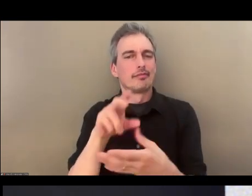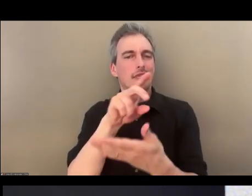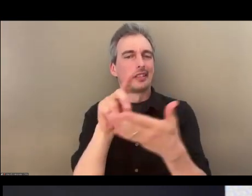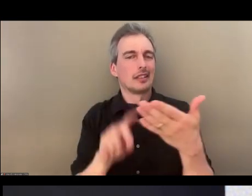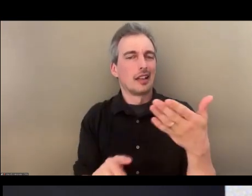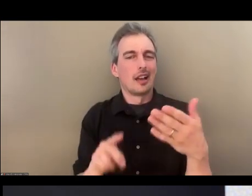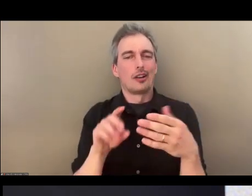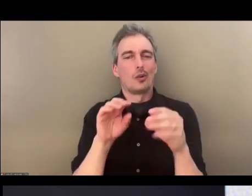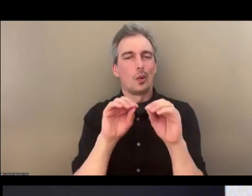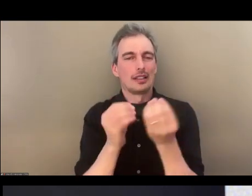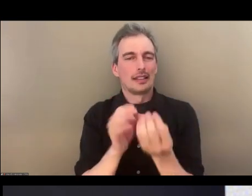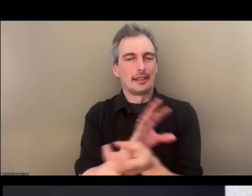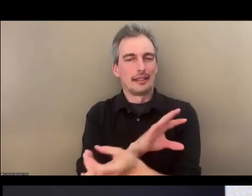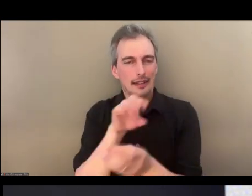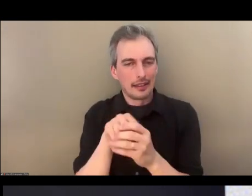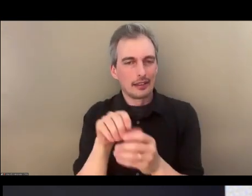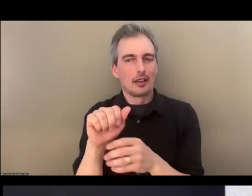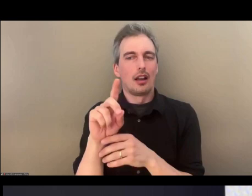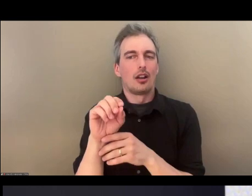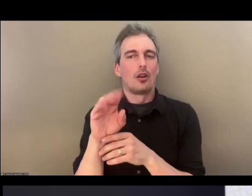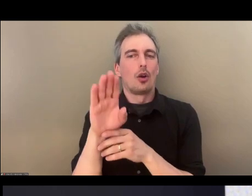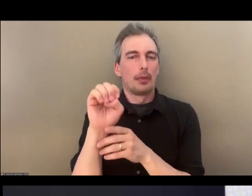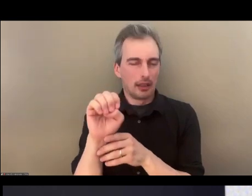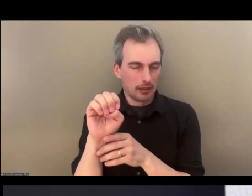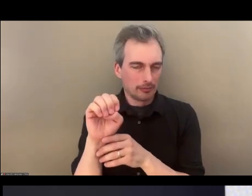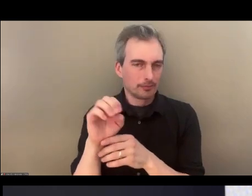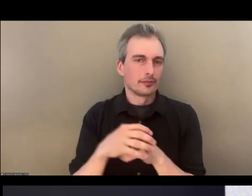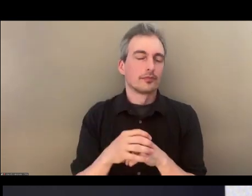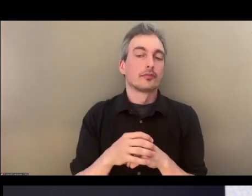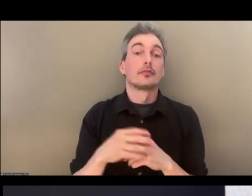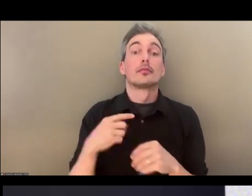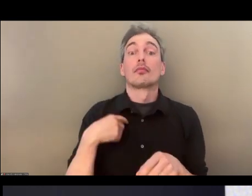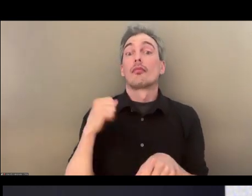Specifically I work in the product equity team.